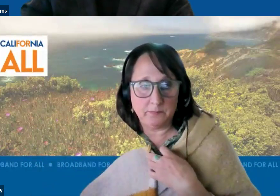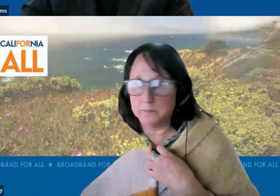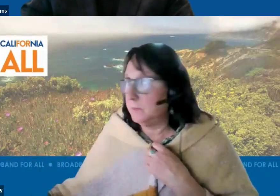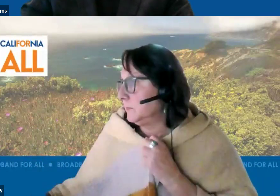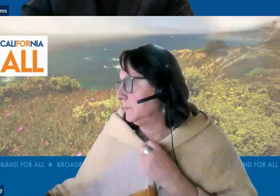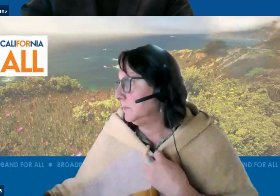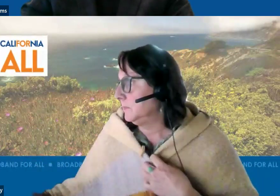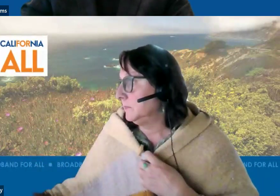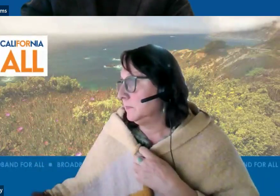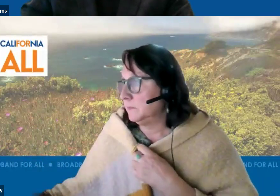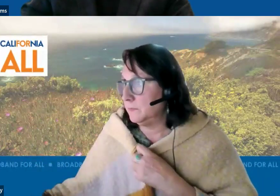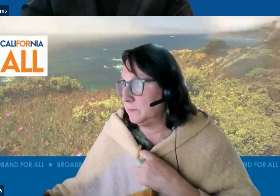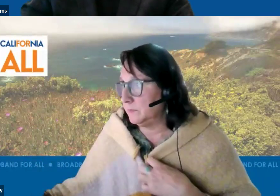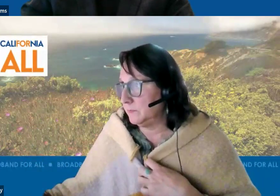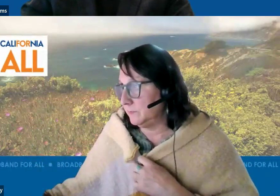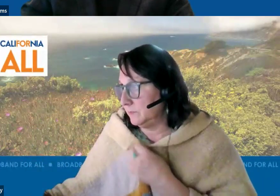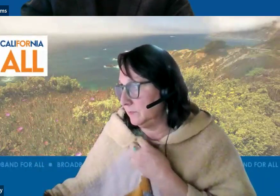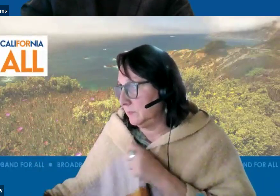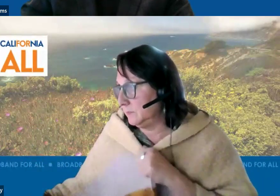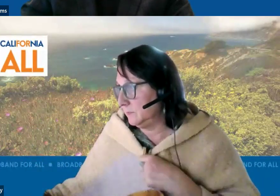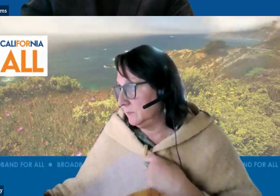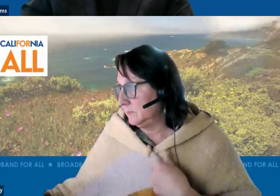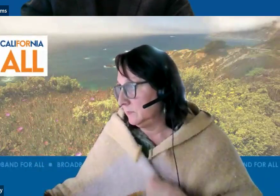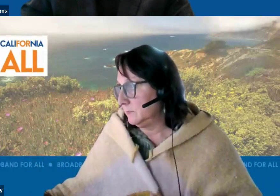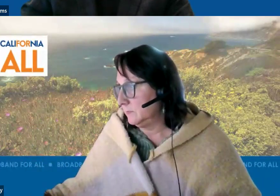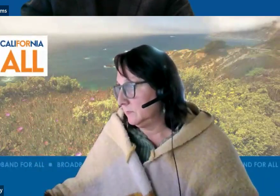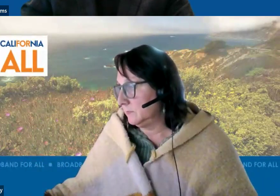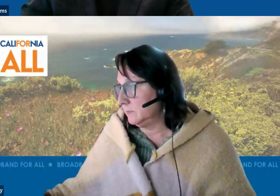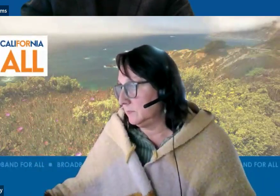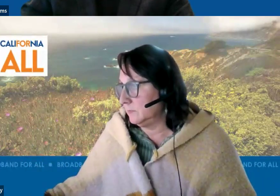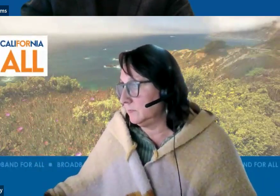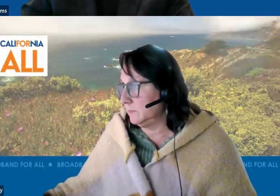if they feel like this funding is suitable for a 2-and-a-half-year period performance